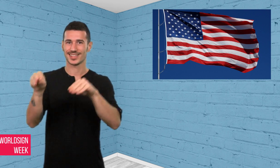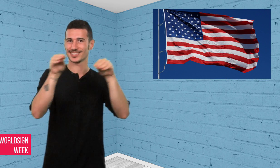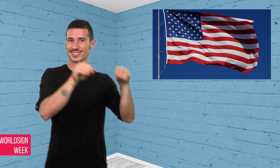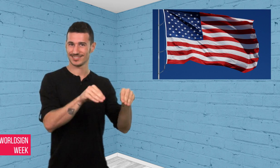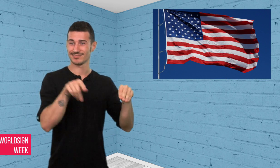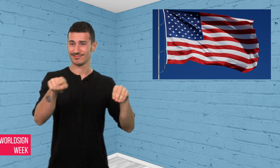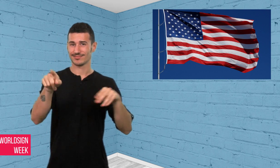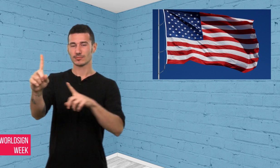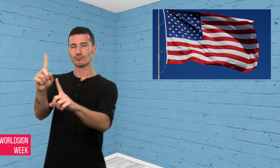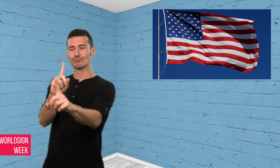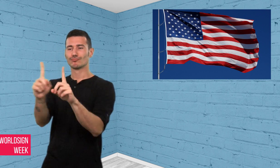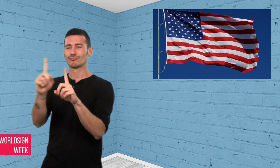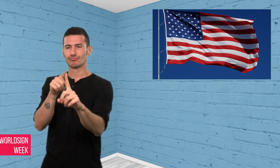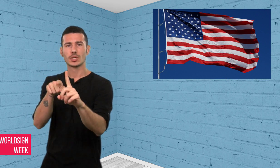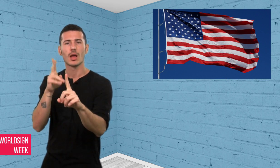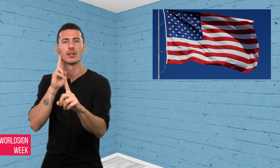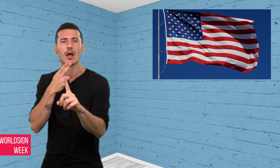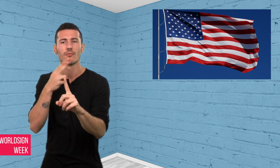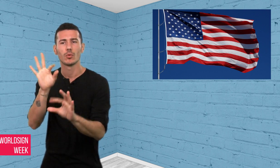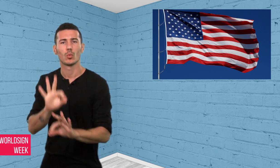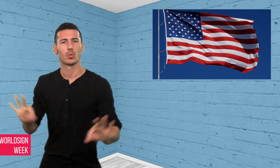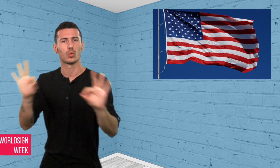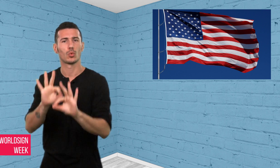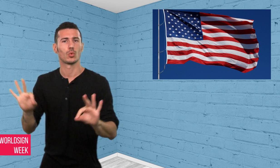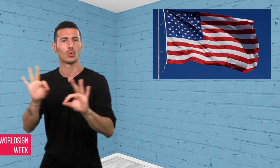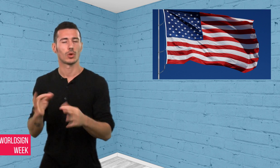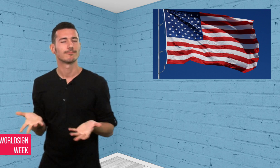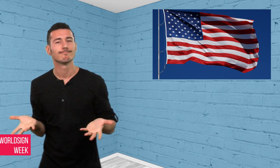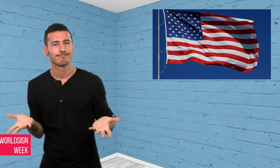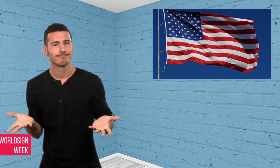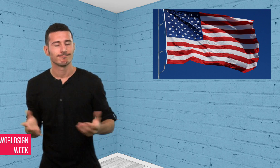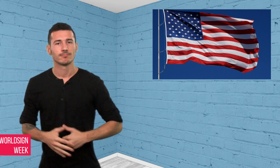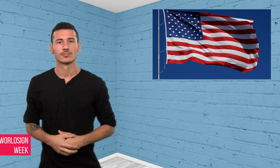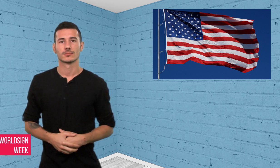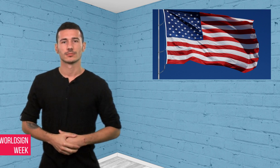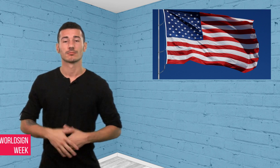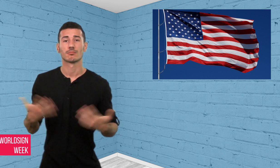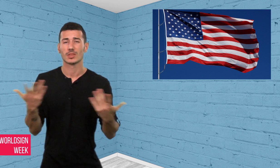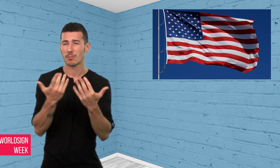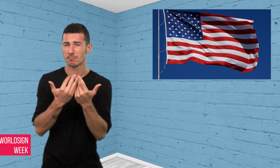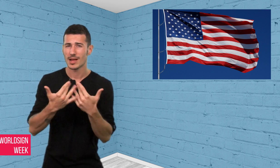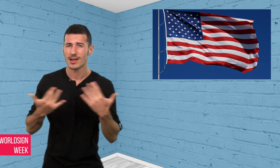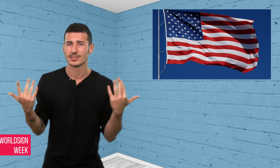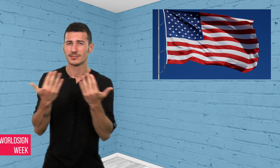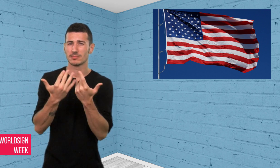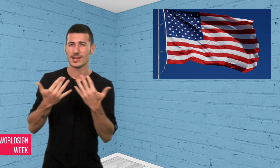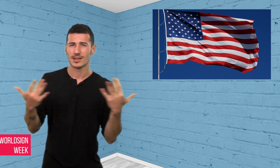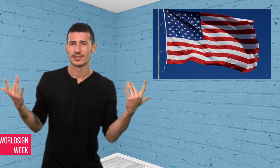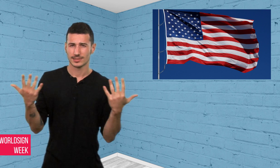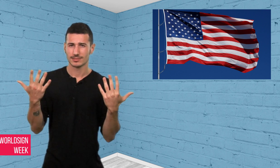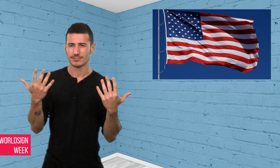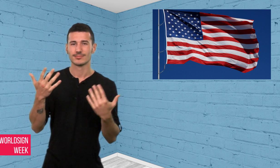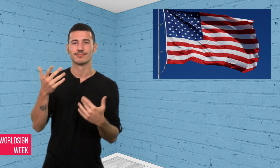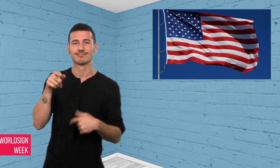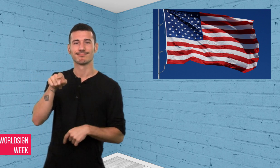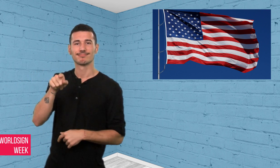this happened because “no deaf actors” showed up for the audition.